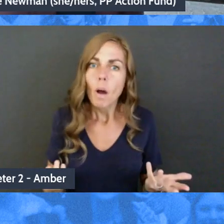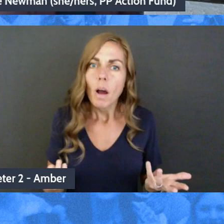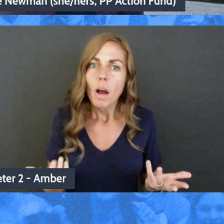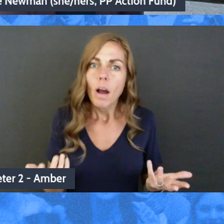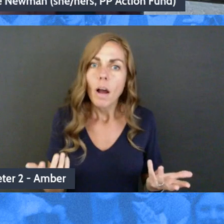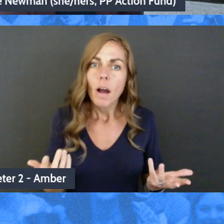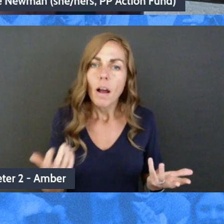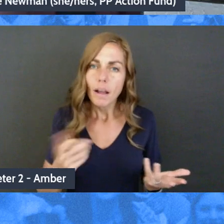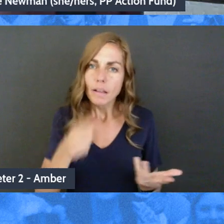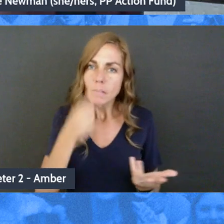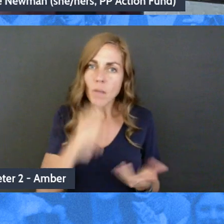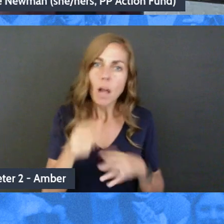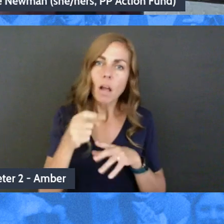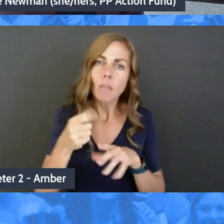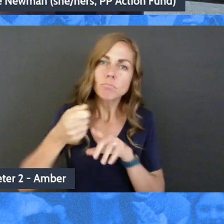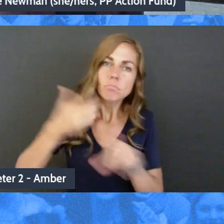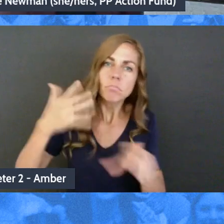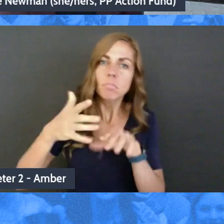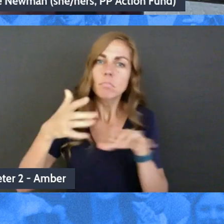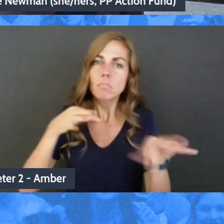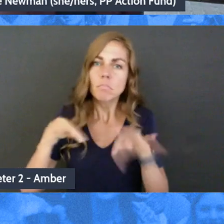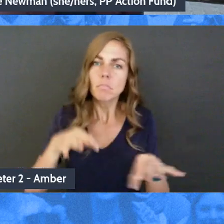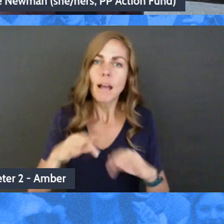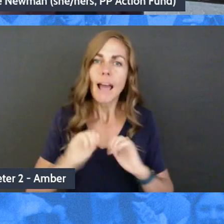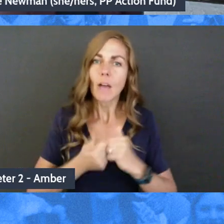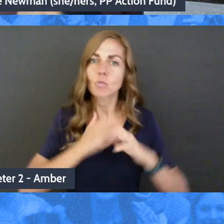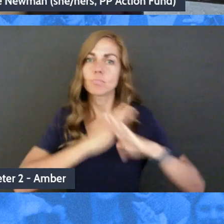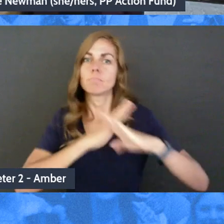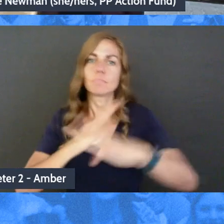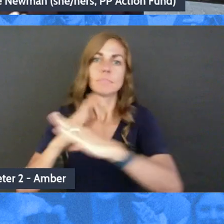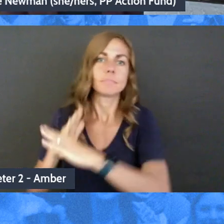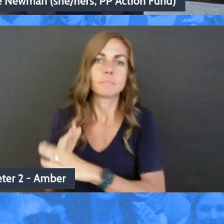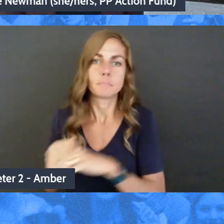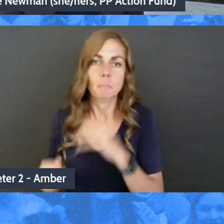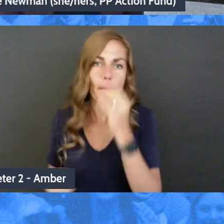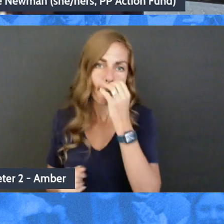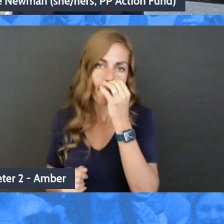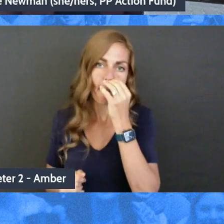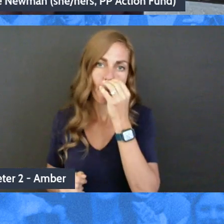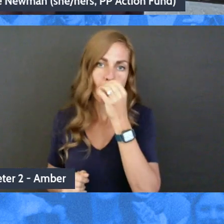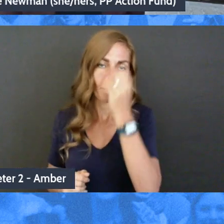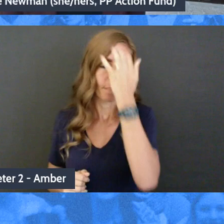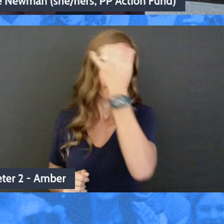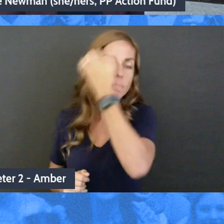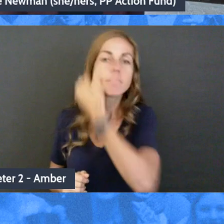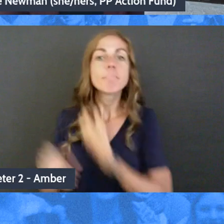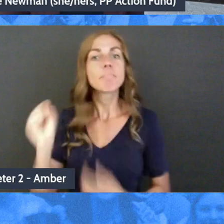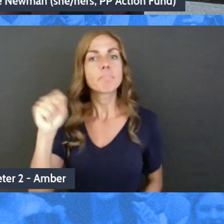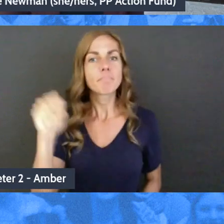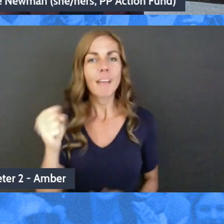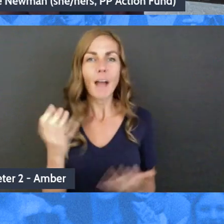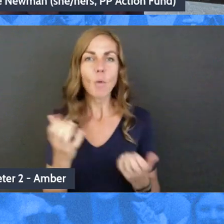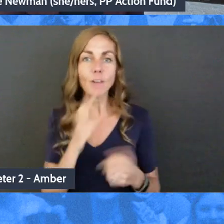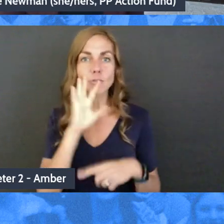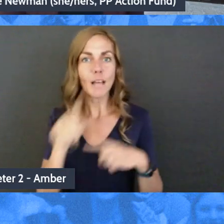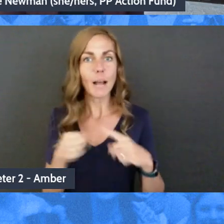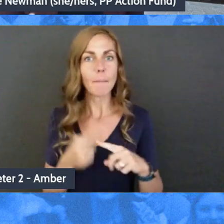to combat these restrictions? Sure. First, I wanna talk a little bit about the impact we're seeing on the ground in Texas.